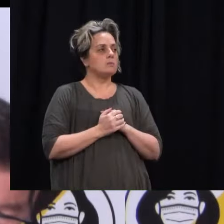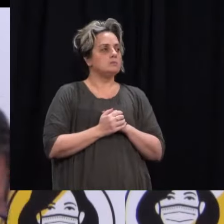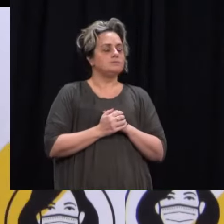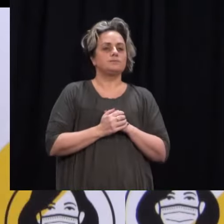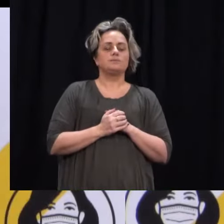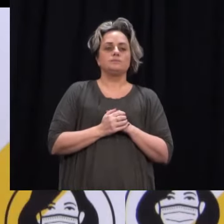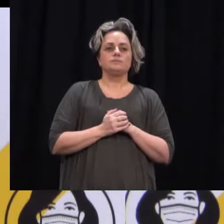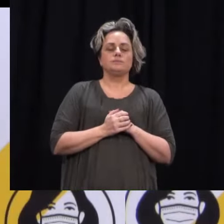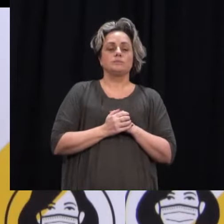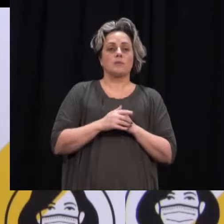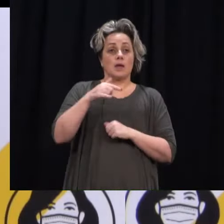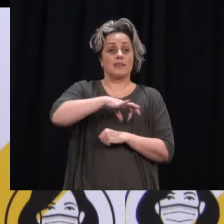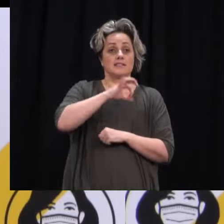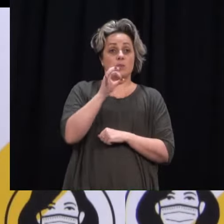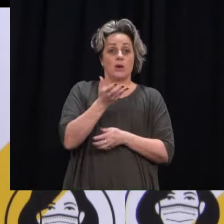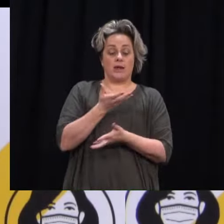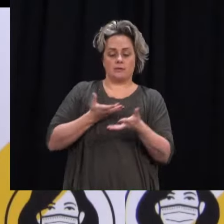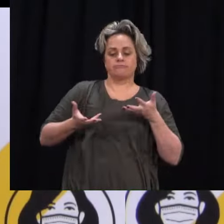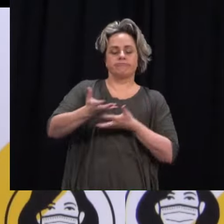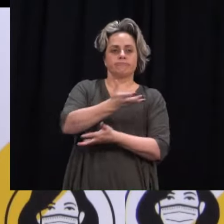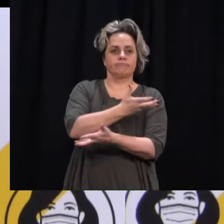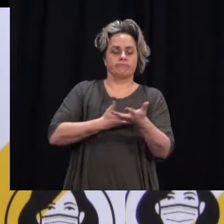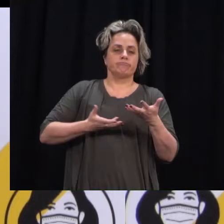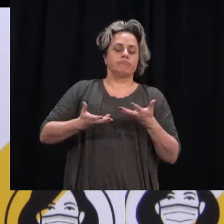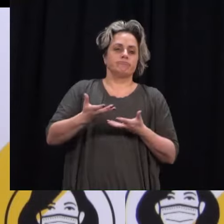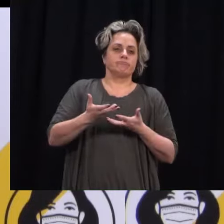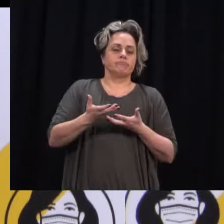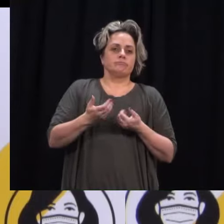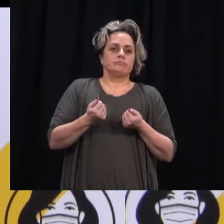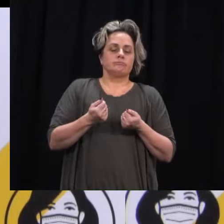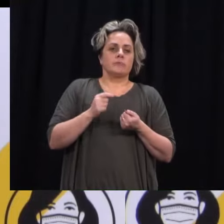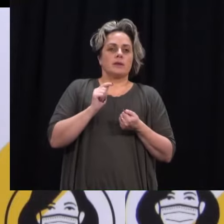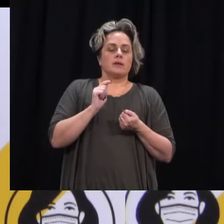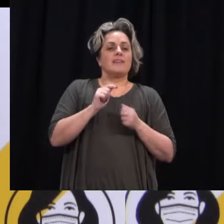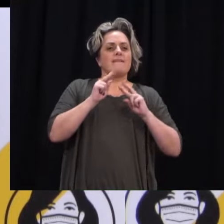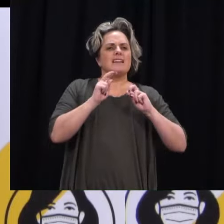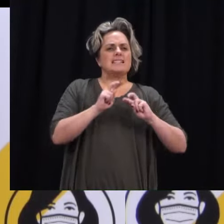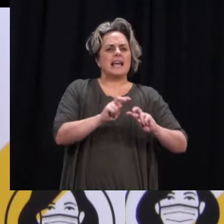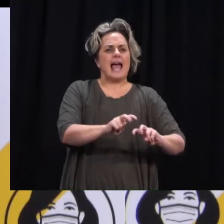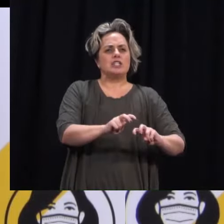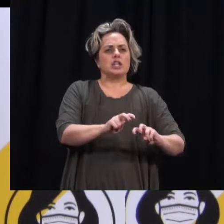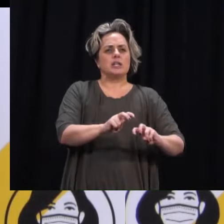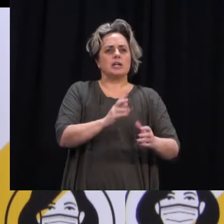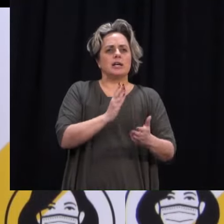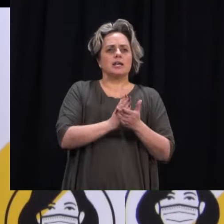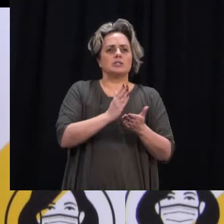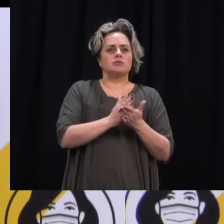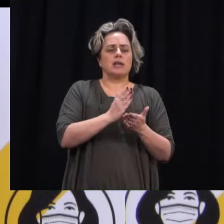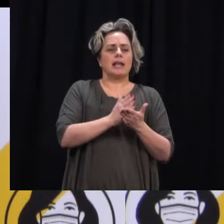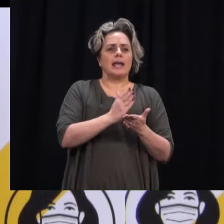explain what other working periods there are and what else you are investigating? One comment I would make,